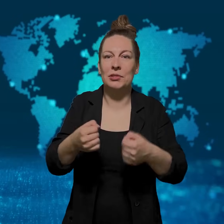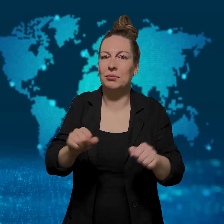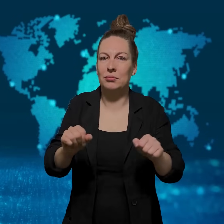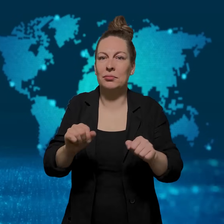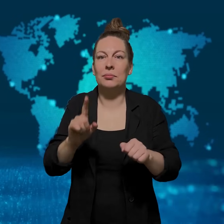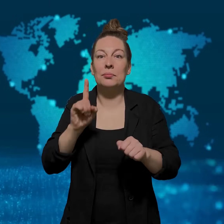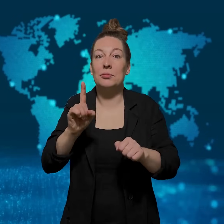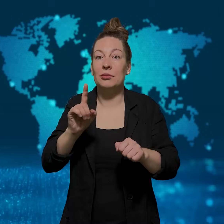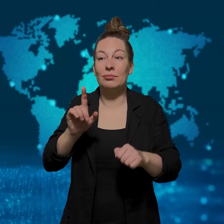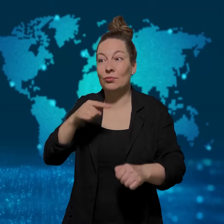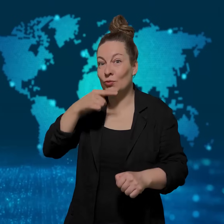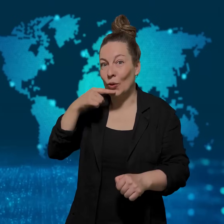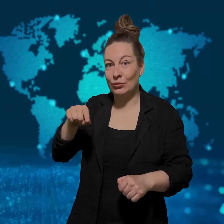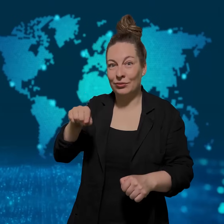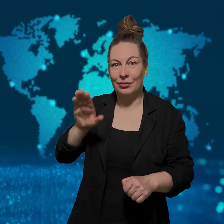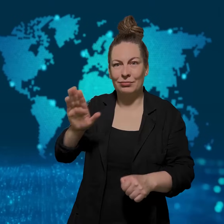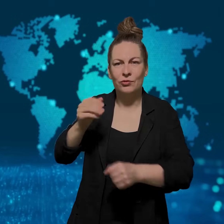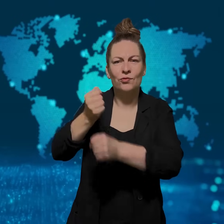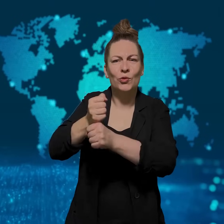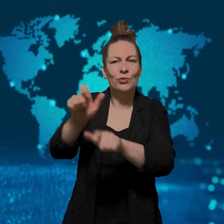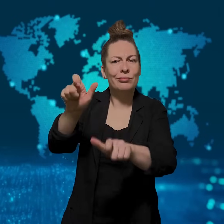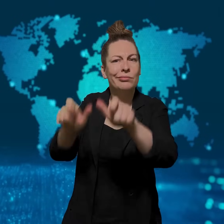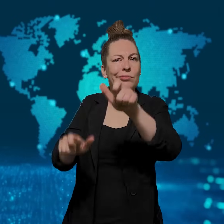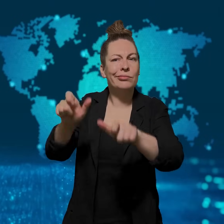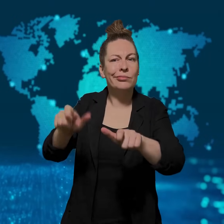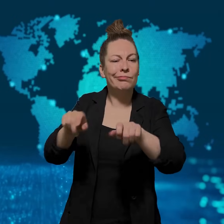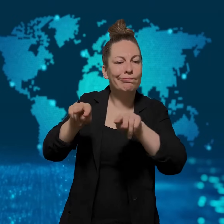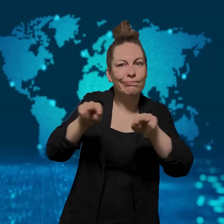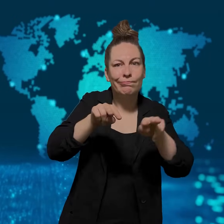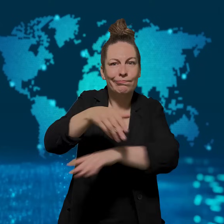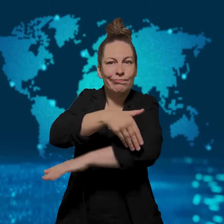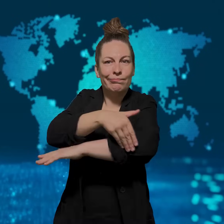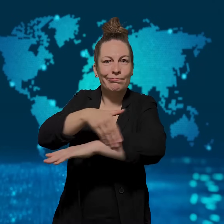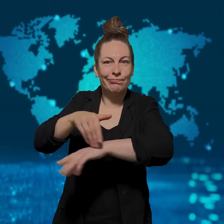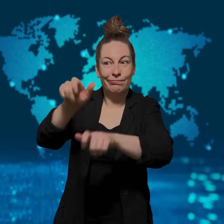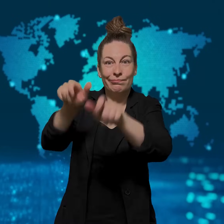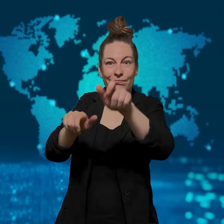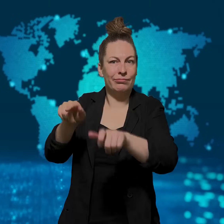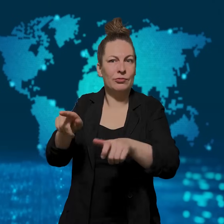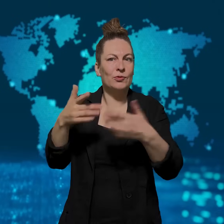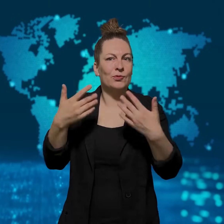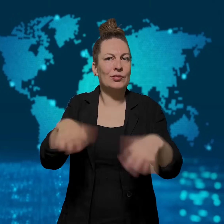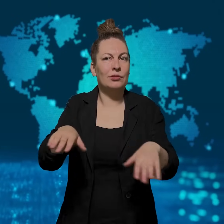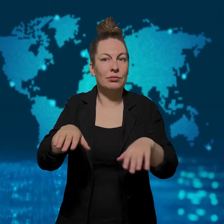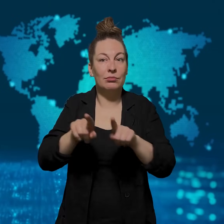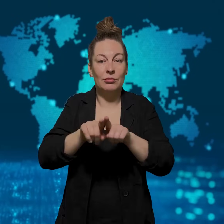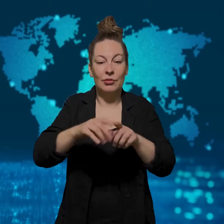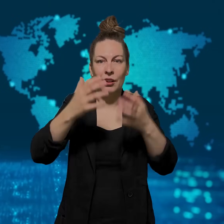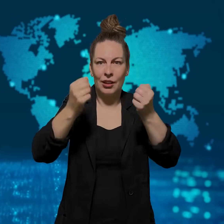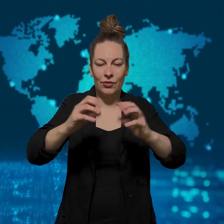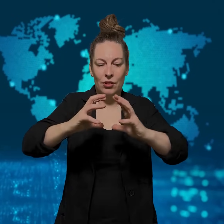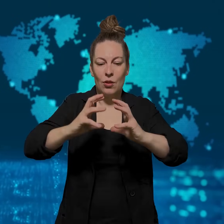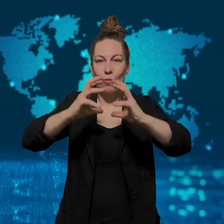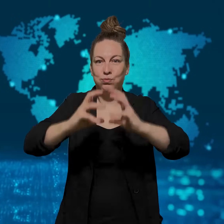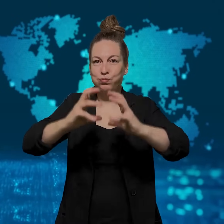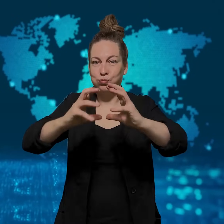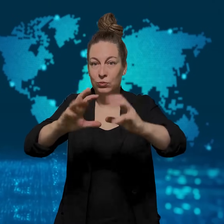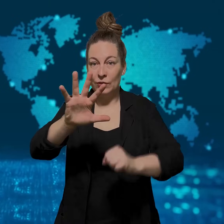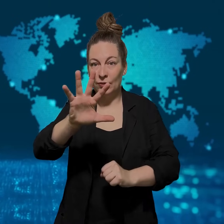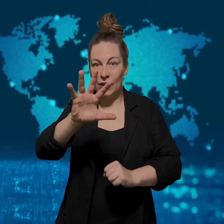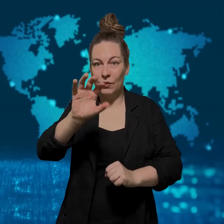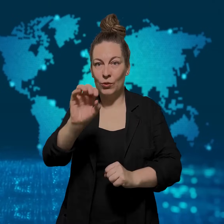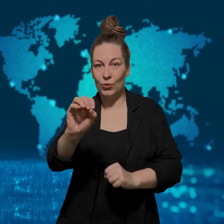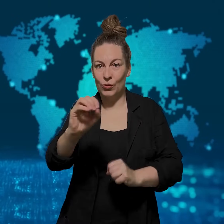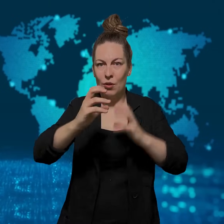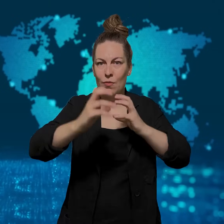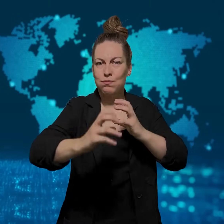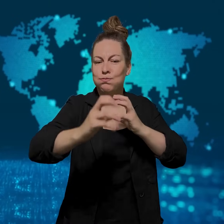the border between the two countries.